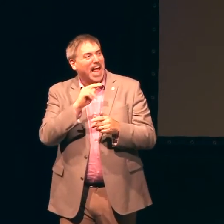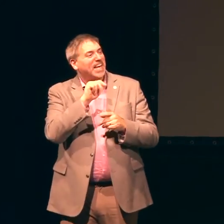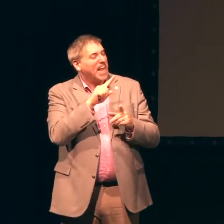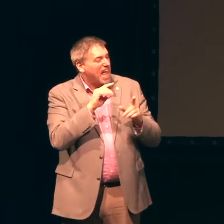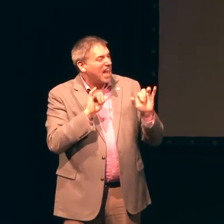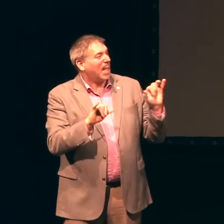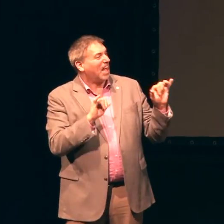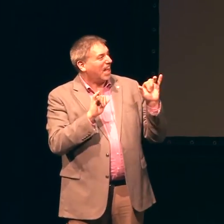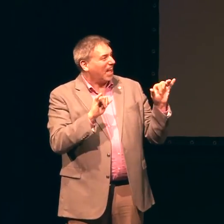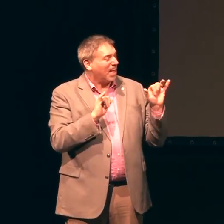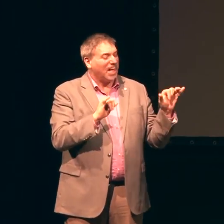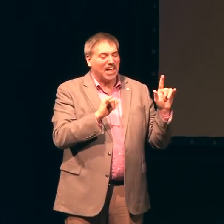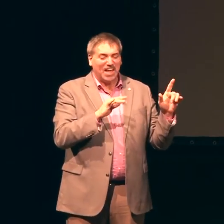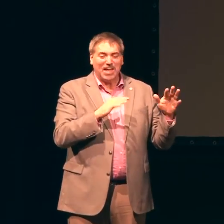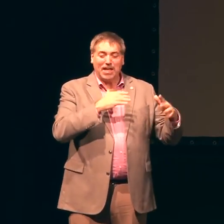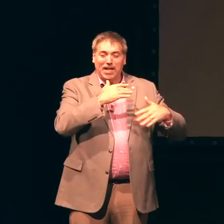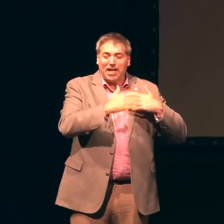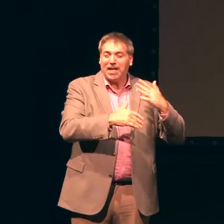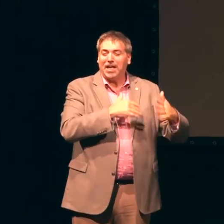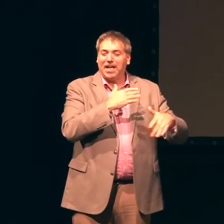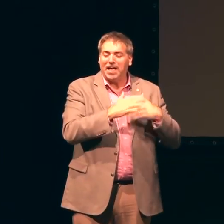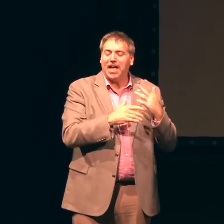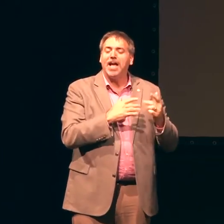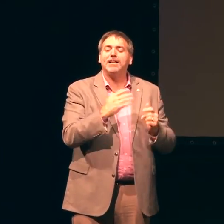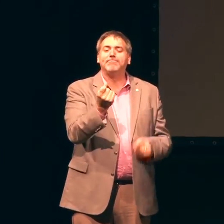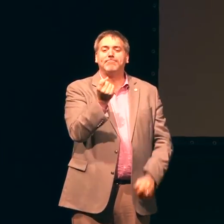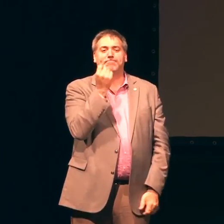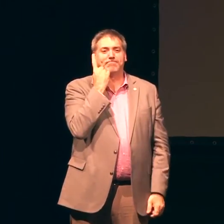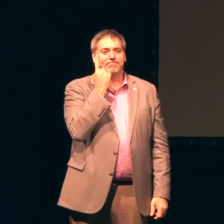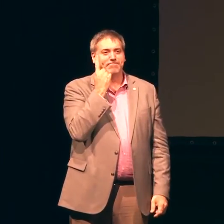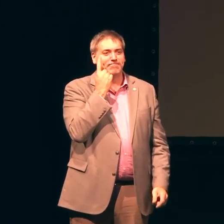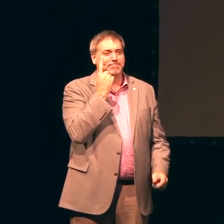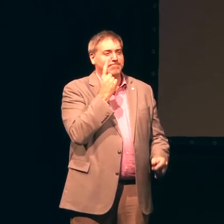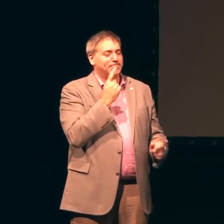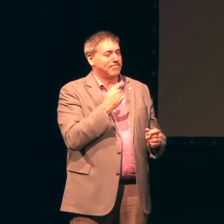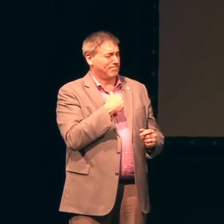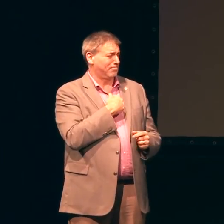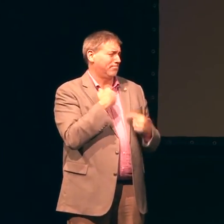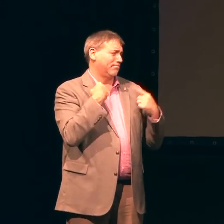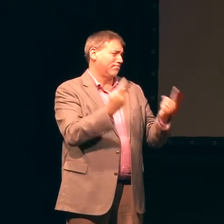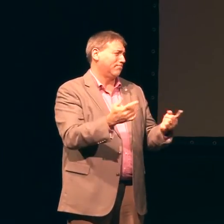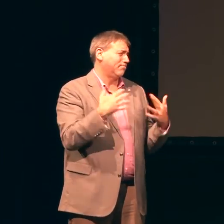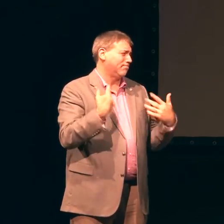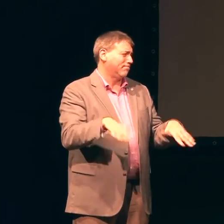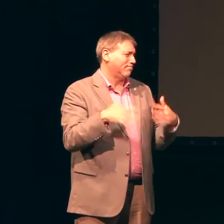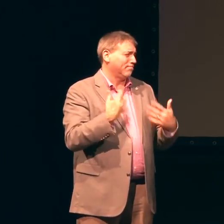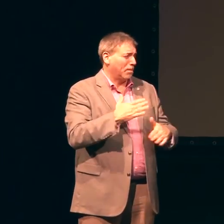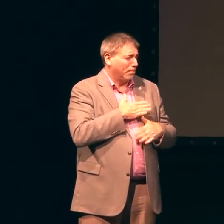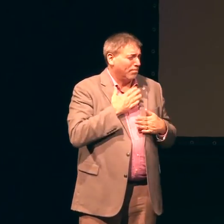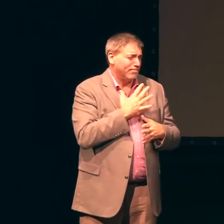got involved and became more aware of the NAD and as time wept on I started to get it